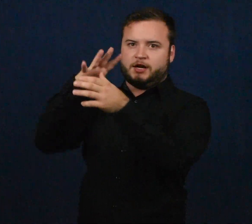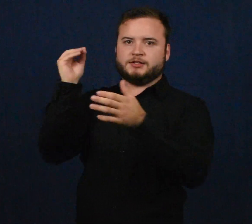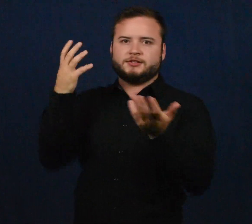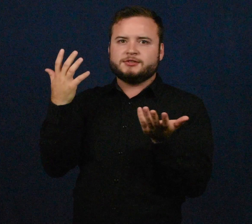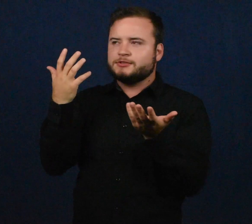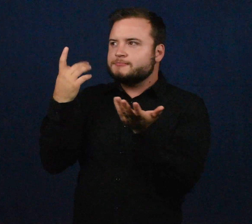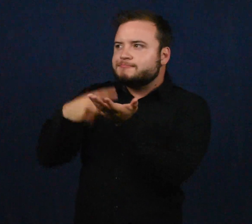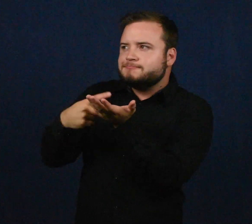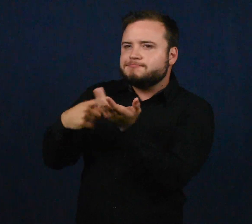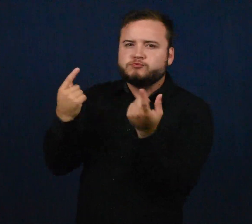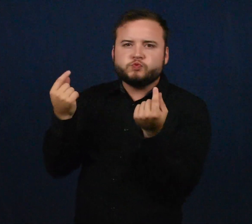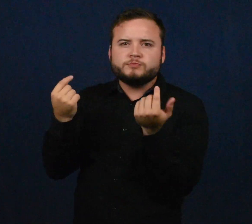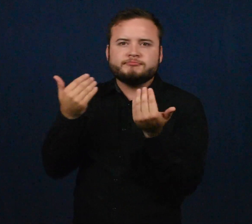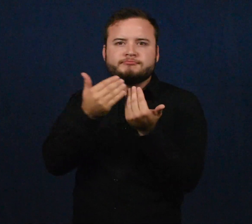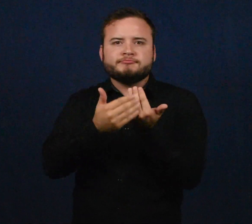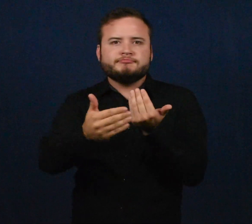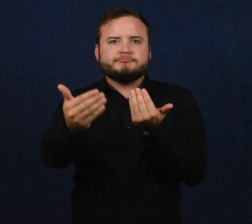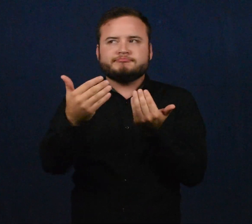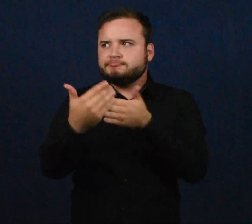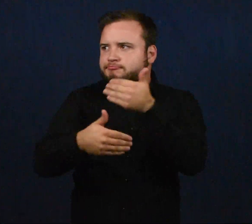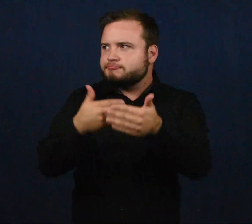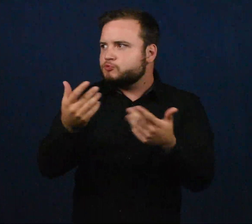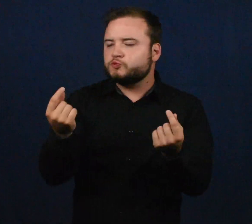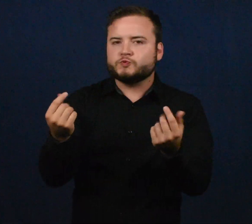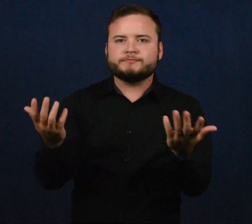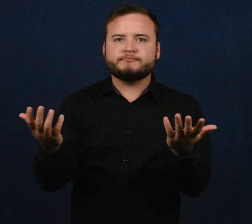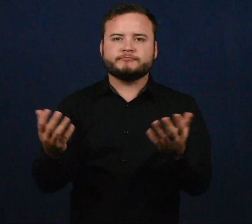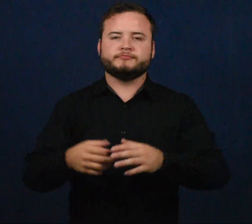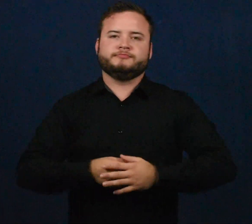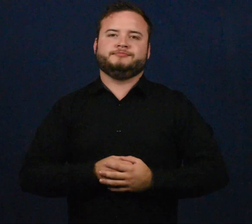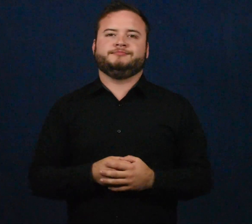and see what next steps they would like to pursue.